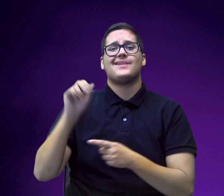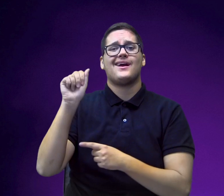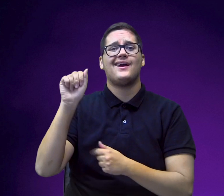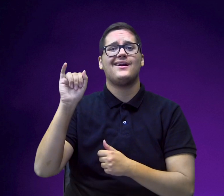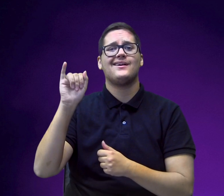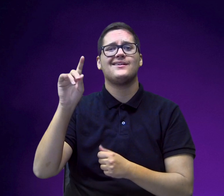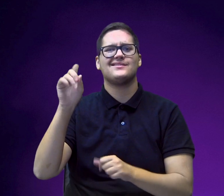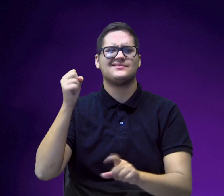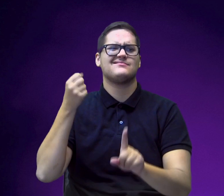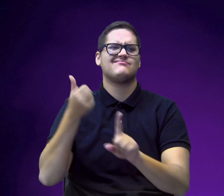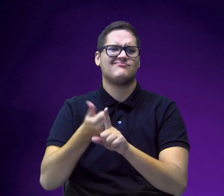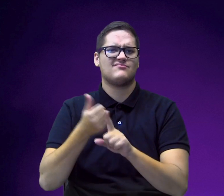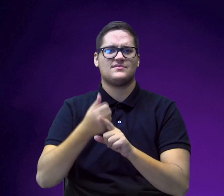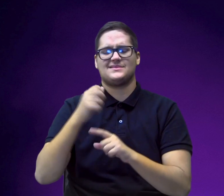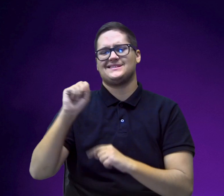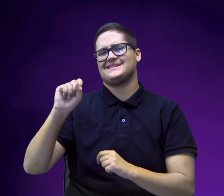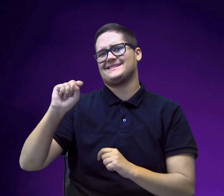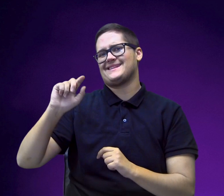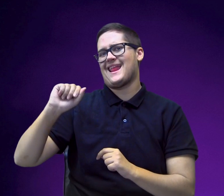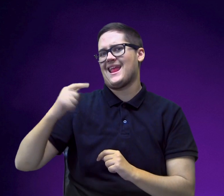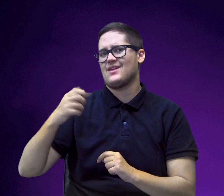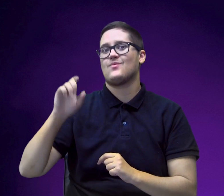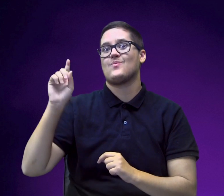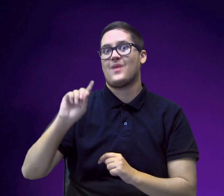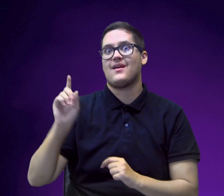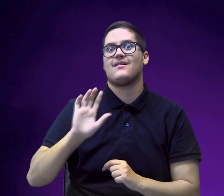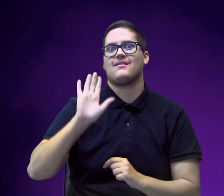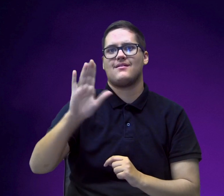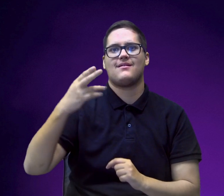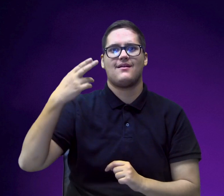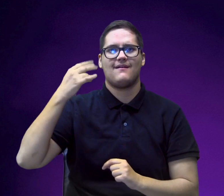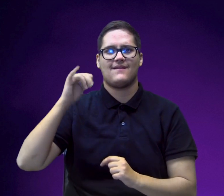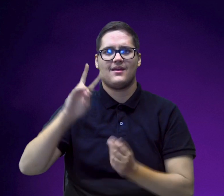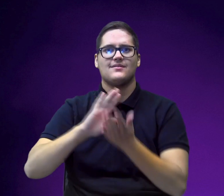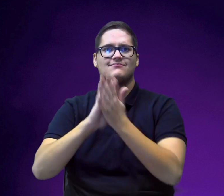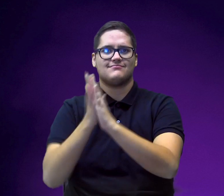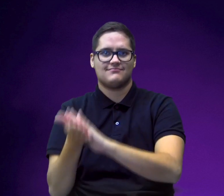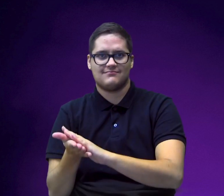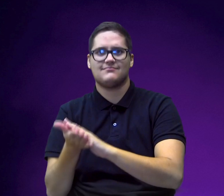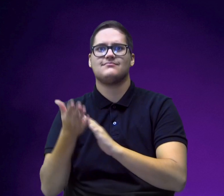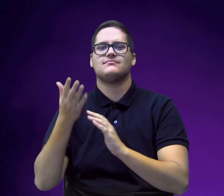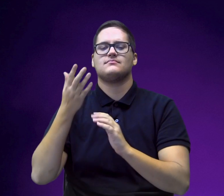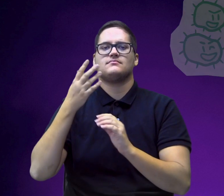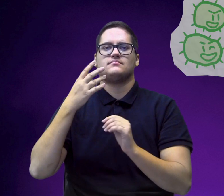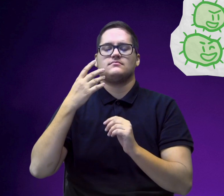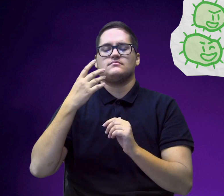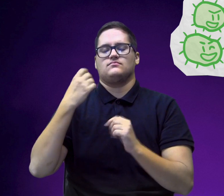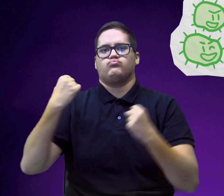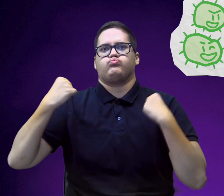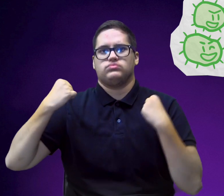AIDS is a stage where your HIV becomes overpowering